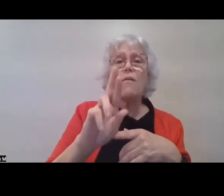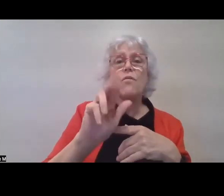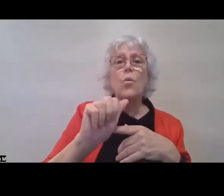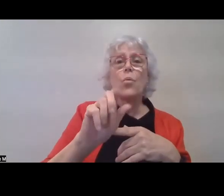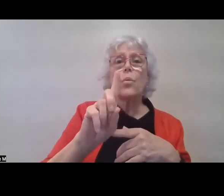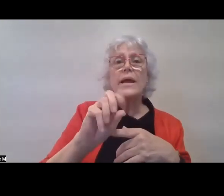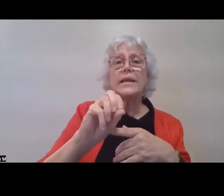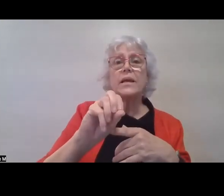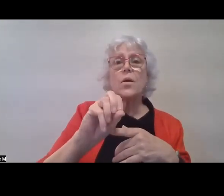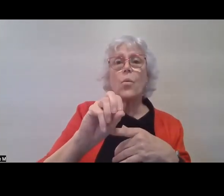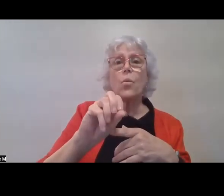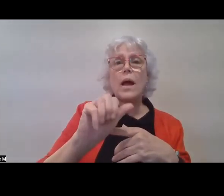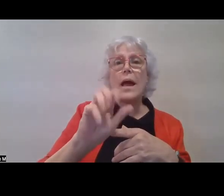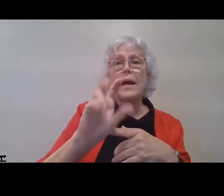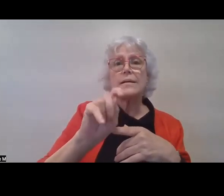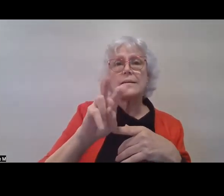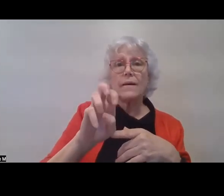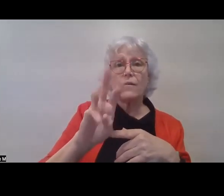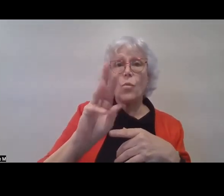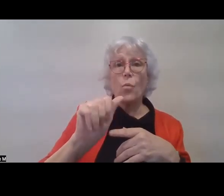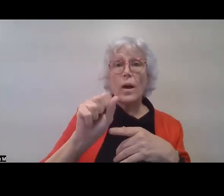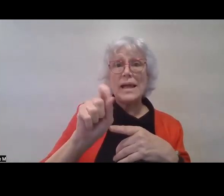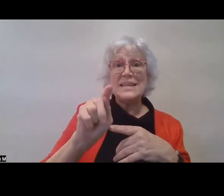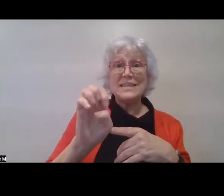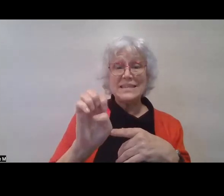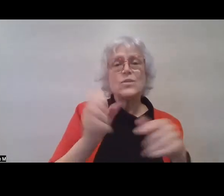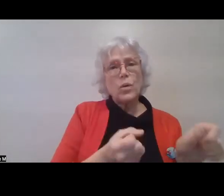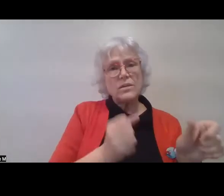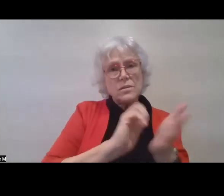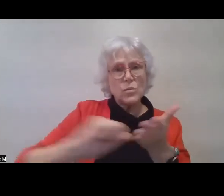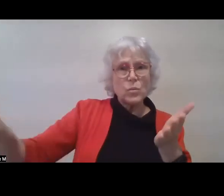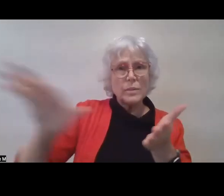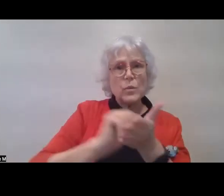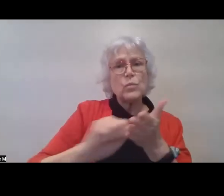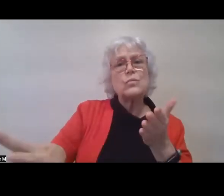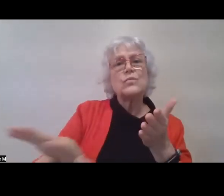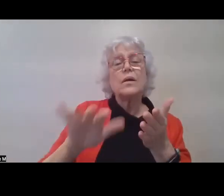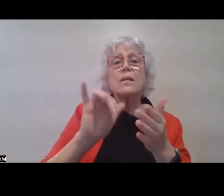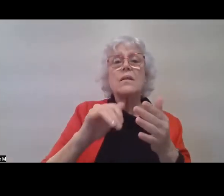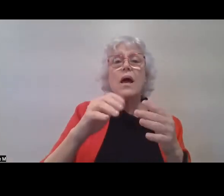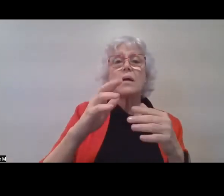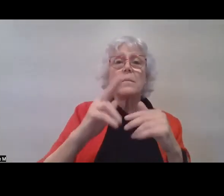fuel plant in Oklahoma was removed. The plant opened in 1970 where it converted